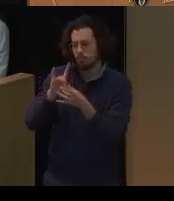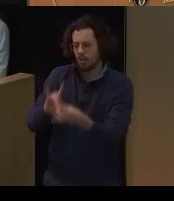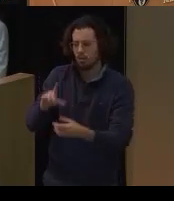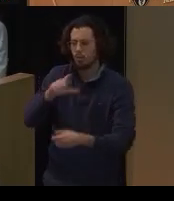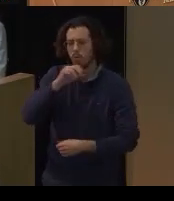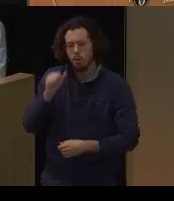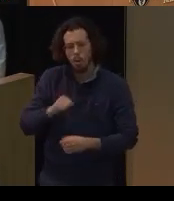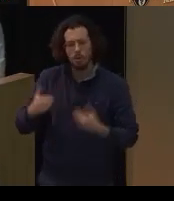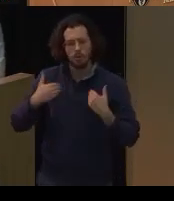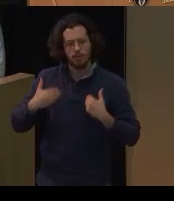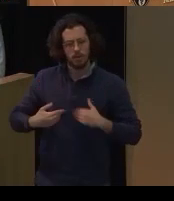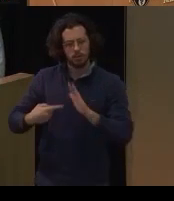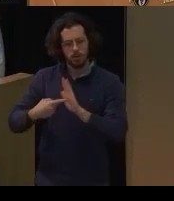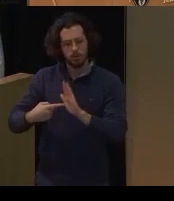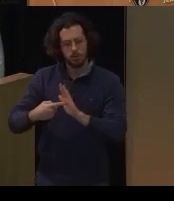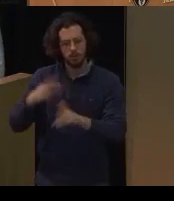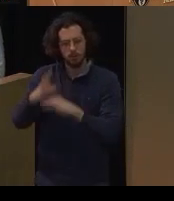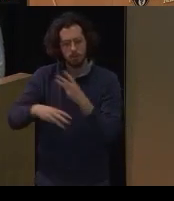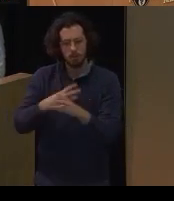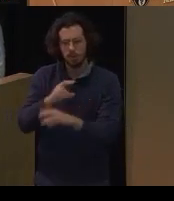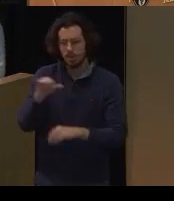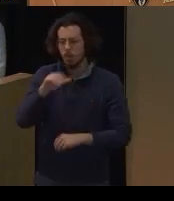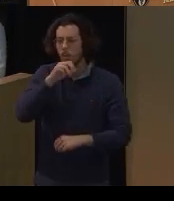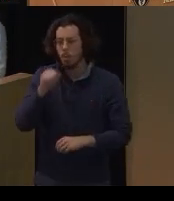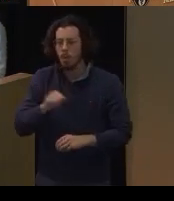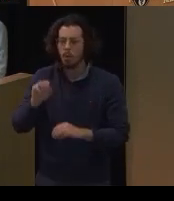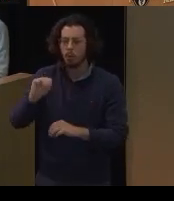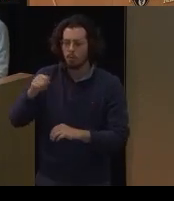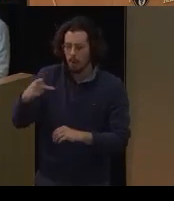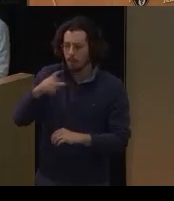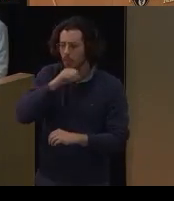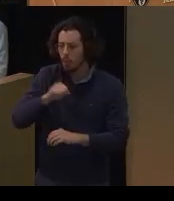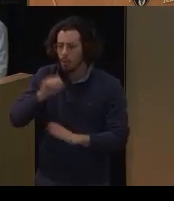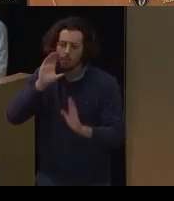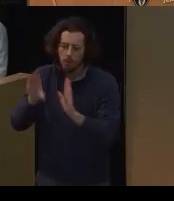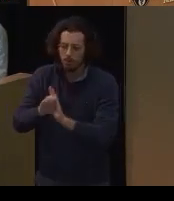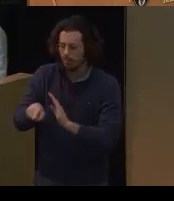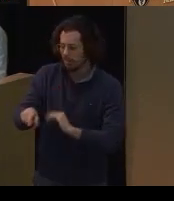representations of the world like an old map or an old photograph that is no longer accurate and when